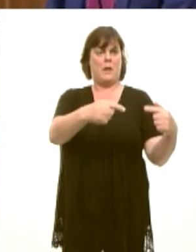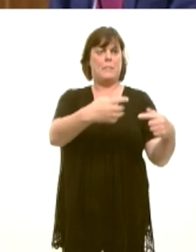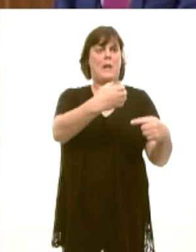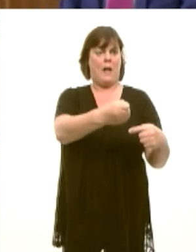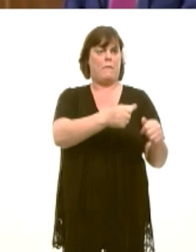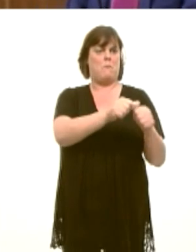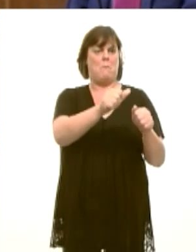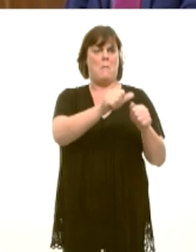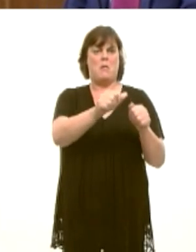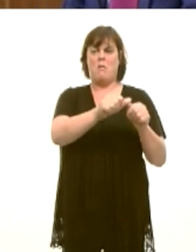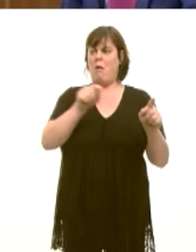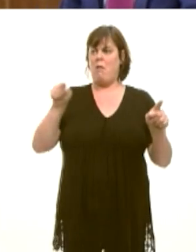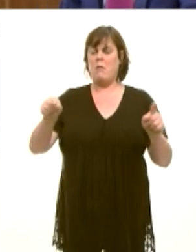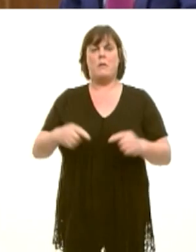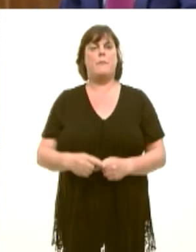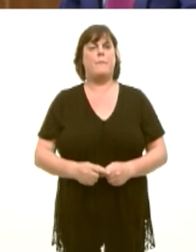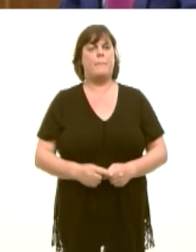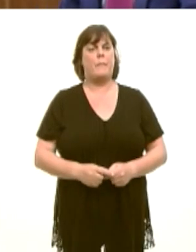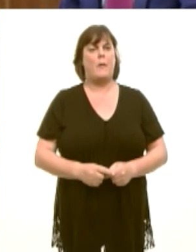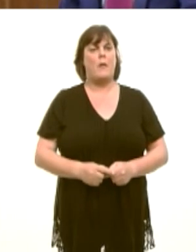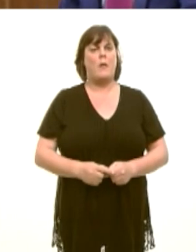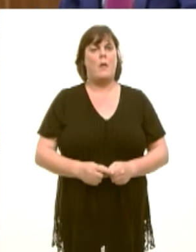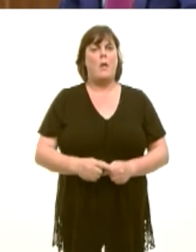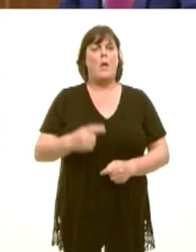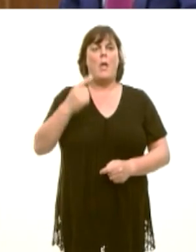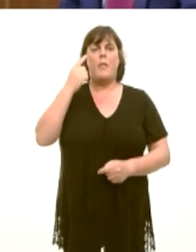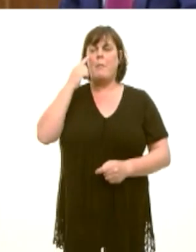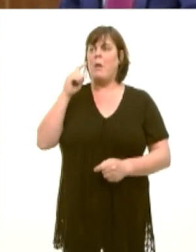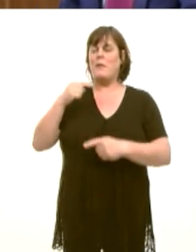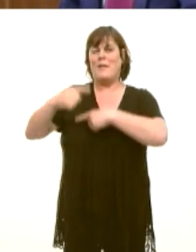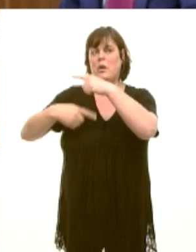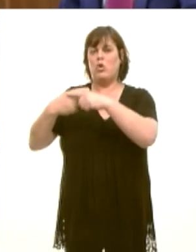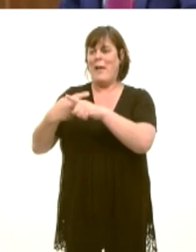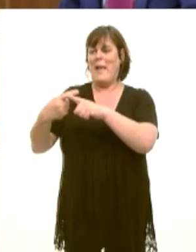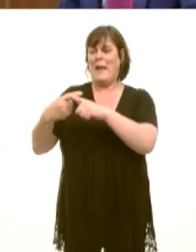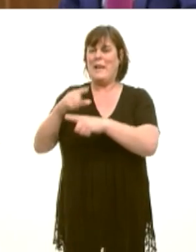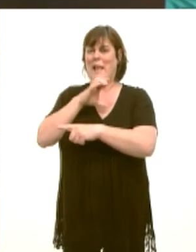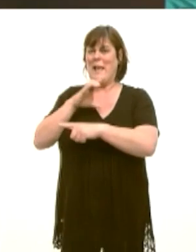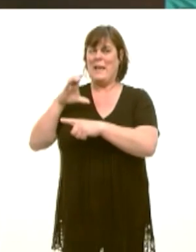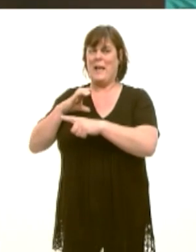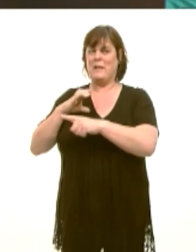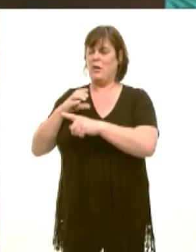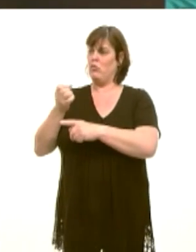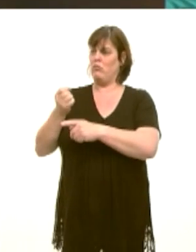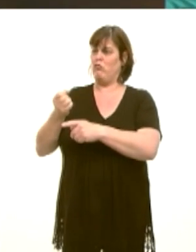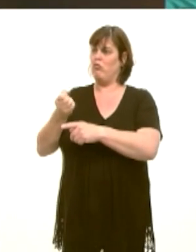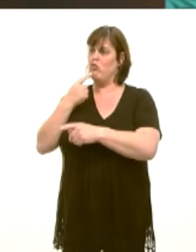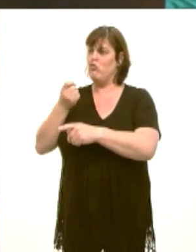people in Wales. We contrast that with the ending of the cancer drugs fund in England in March next year. I mean, the leader of the opposition has made great play of it,